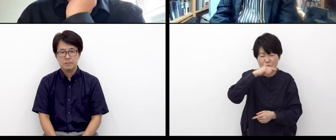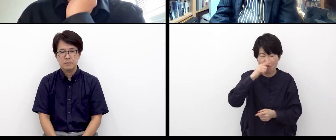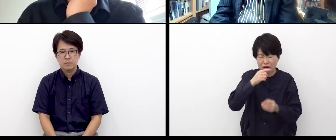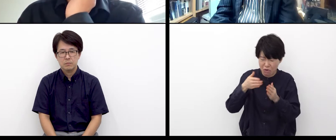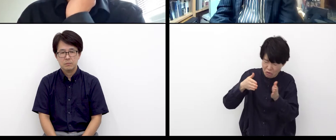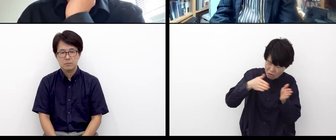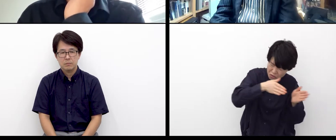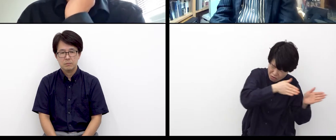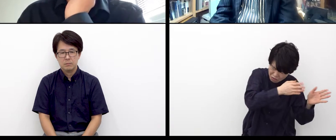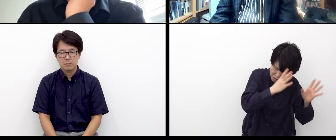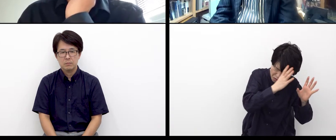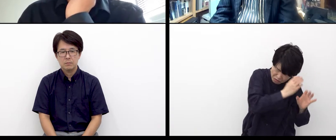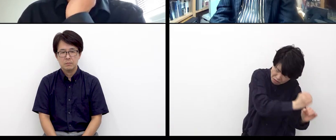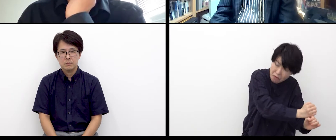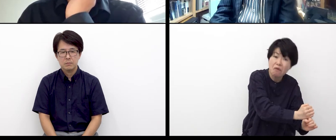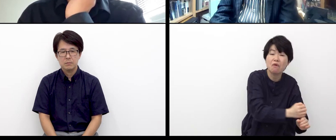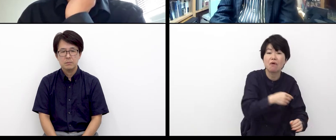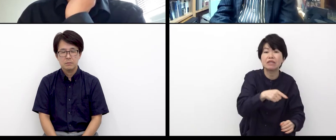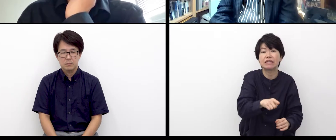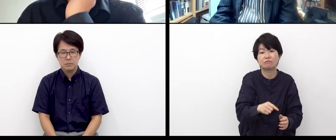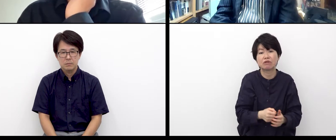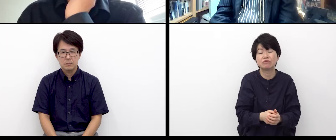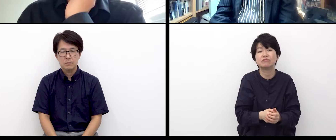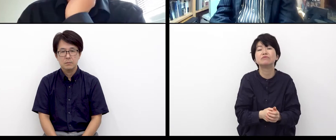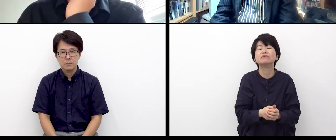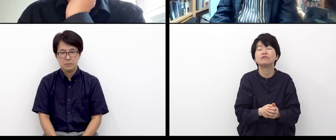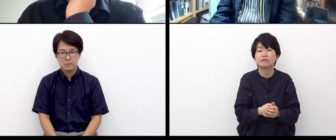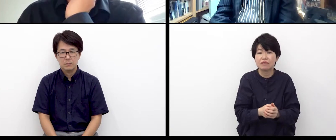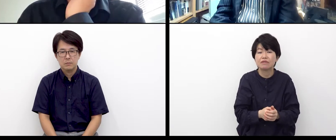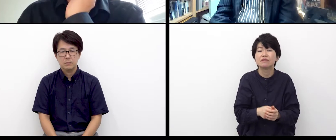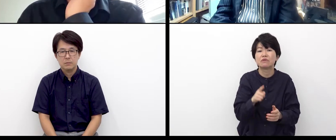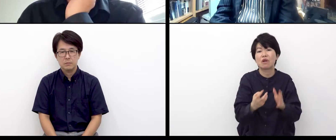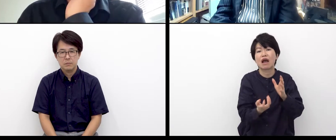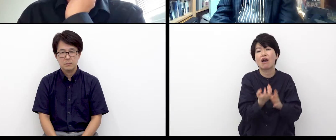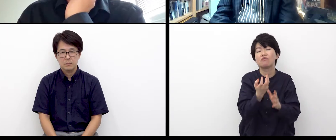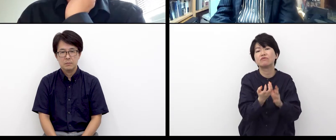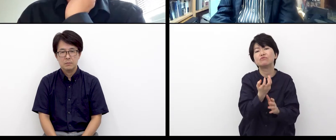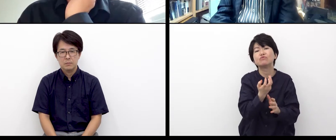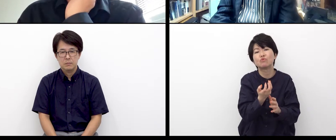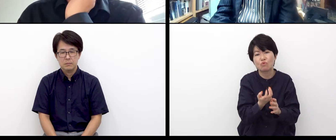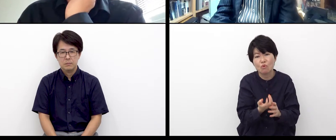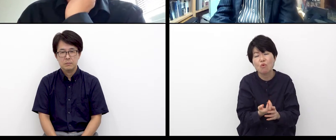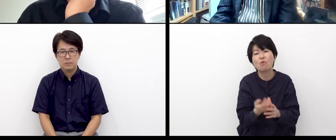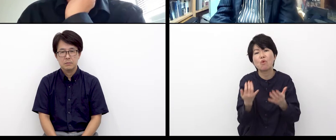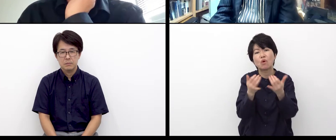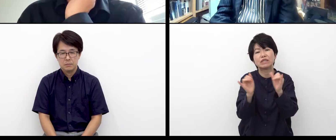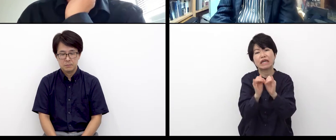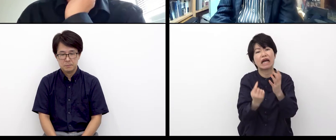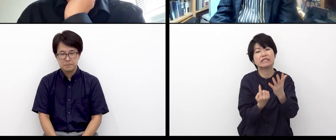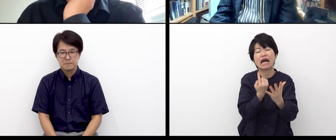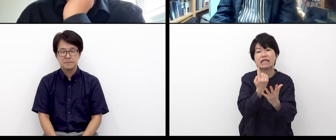Once that happens, many things are removed from them more and more,